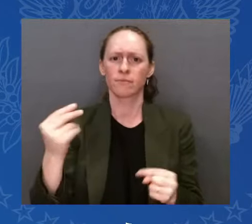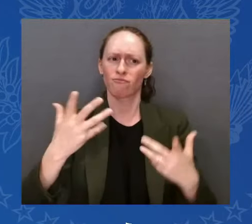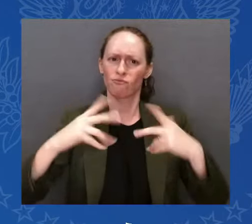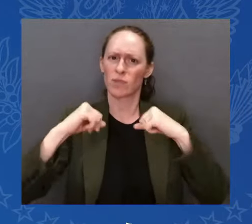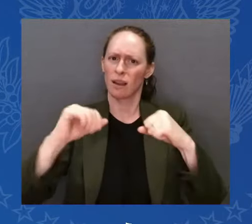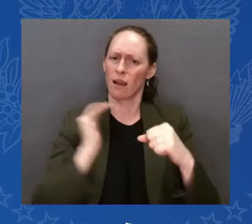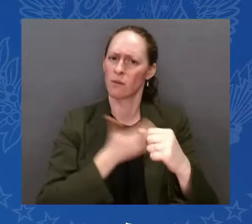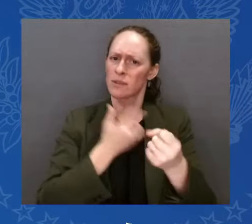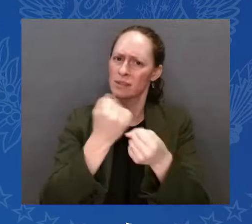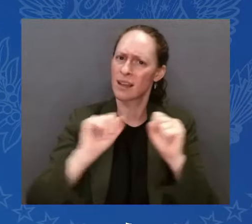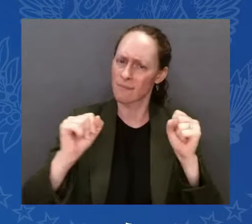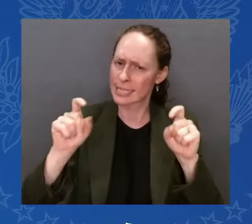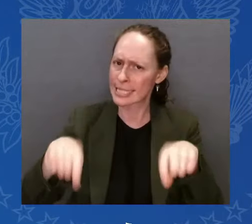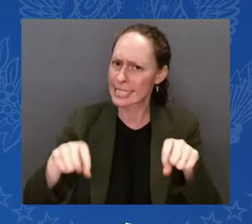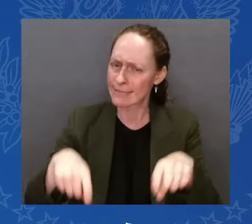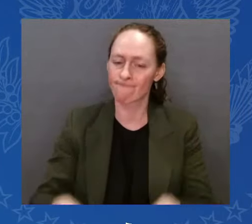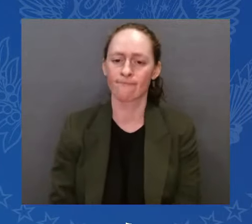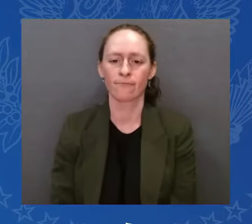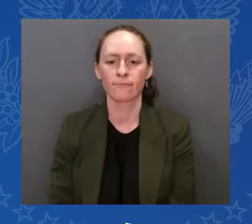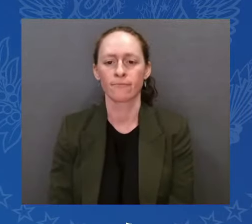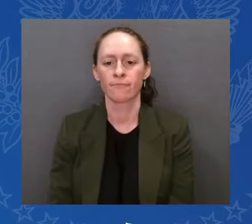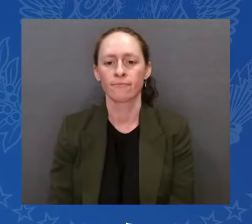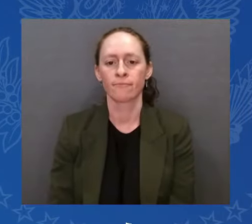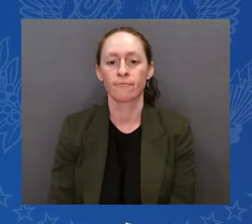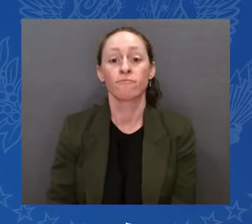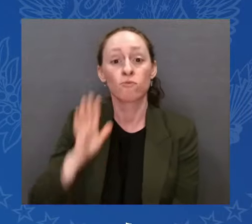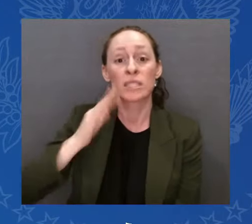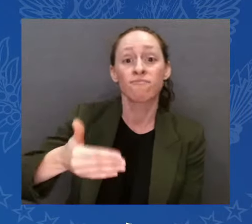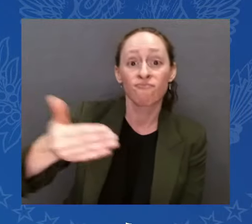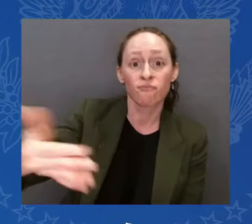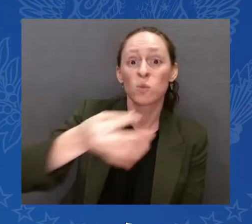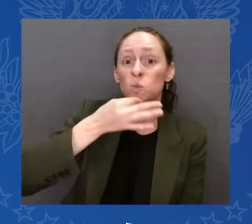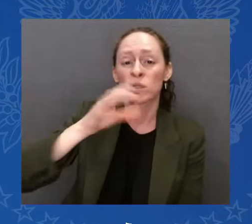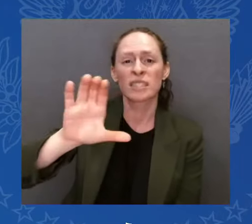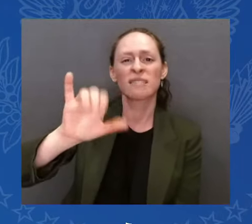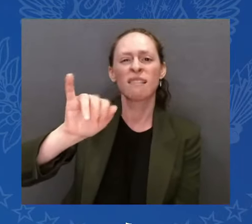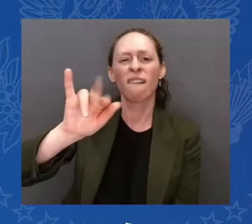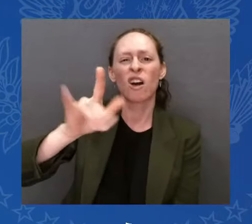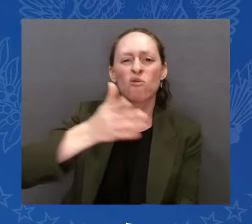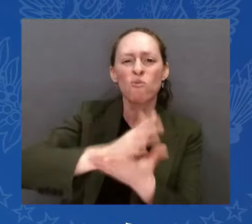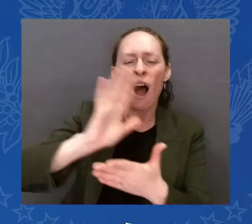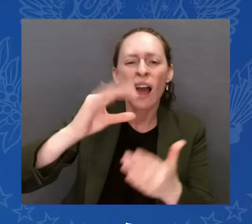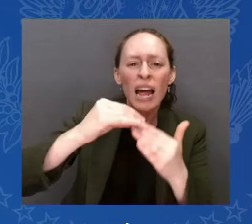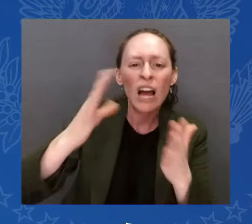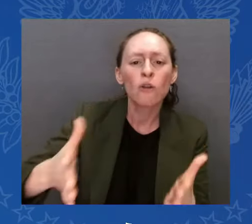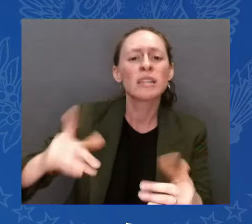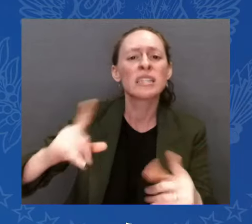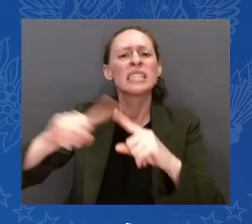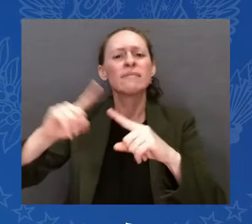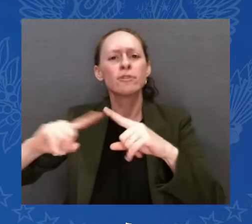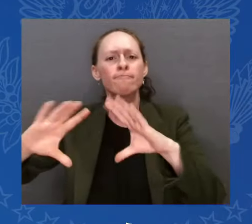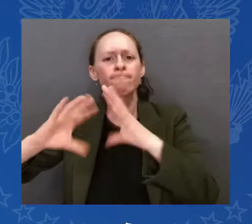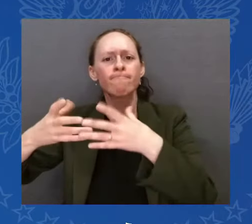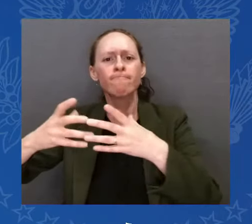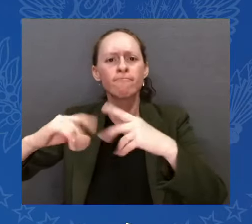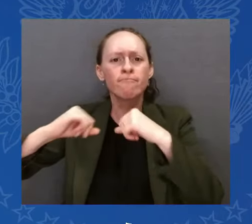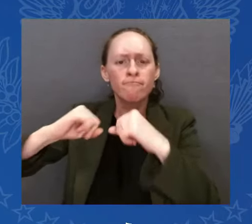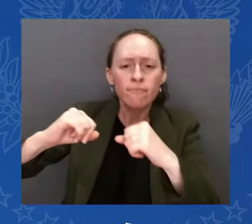consumer protection groups, and civil society to continue the -- our administration's ongoing engagement on AI.